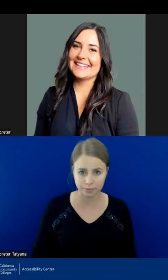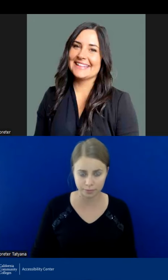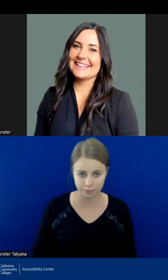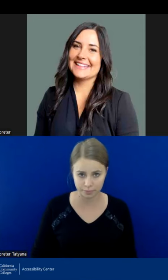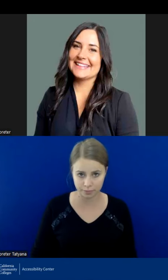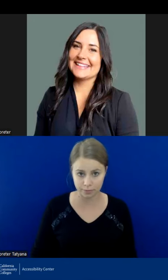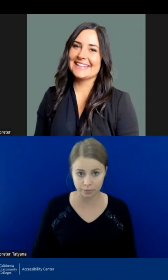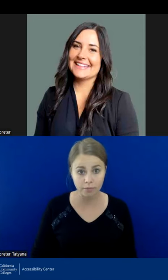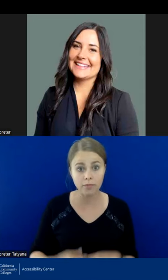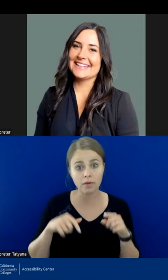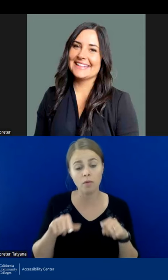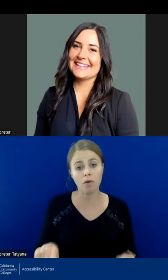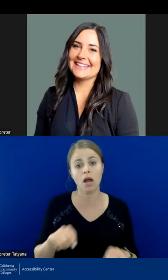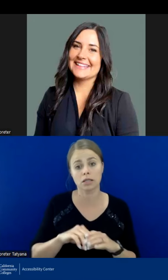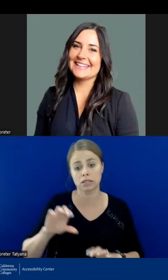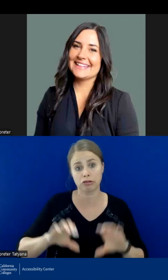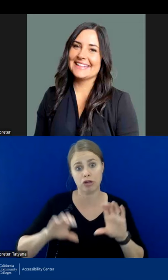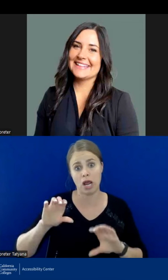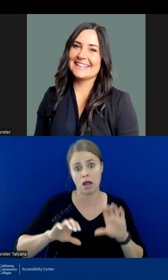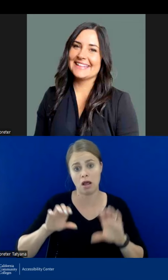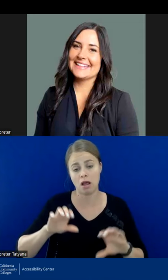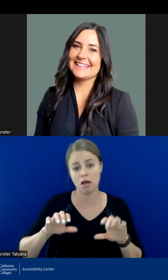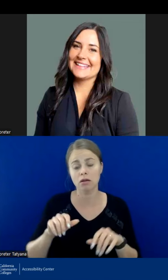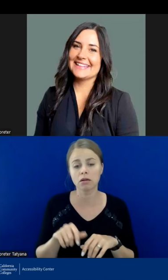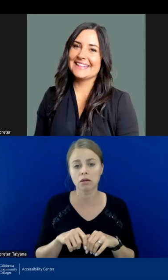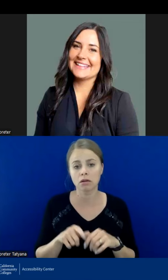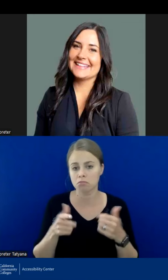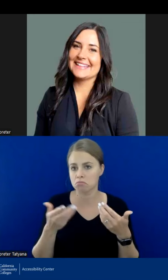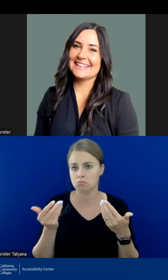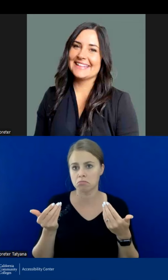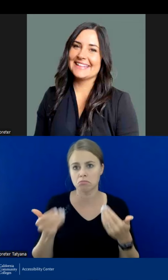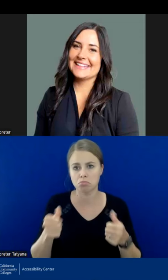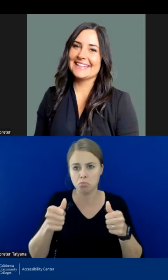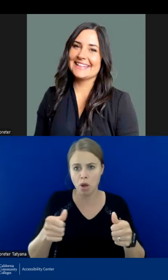And while in the chat we're going to post information about,